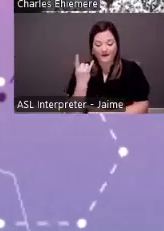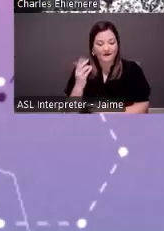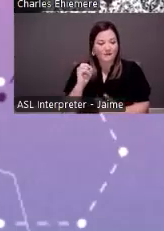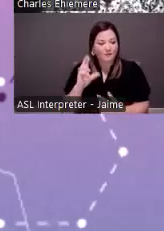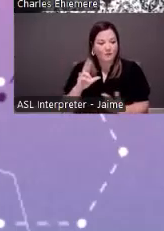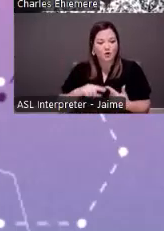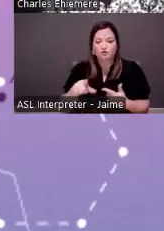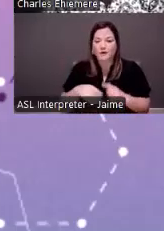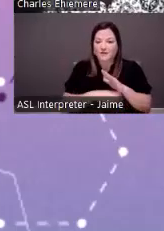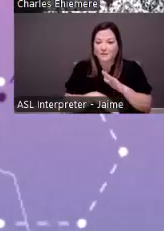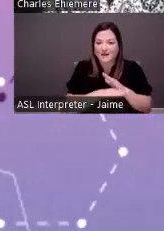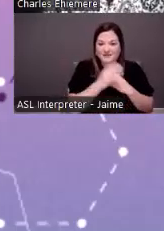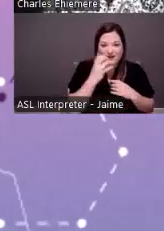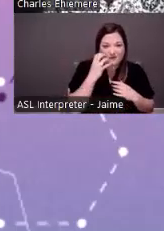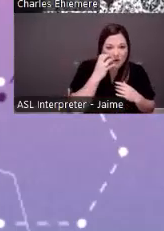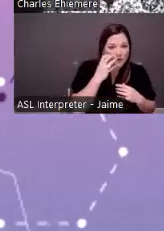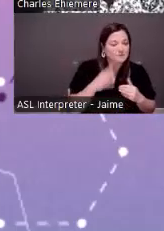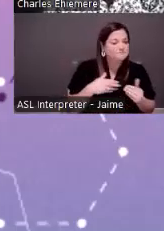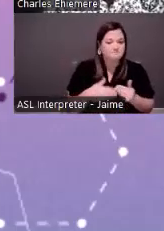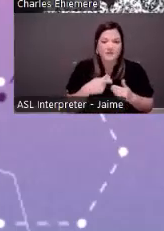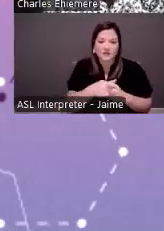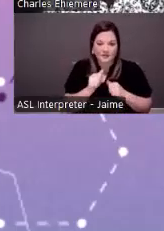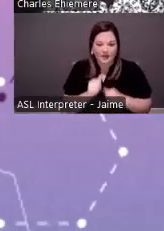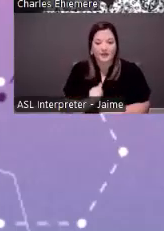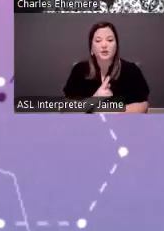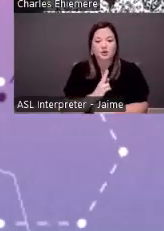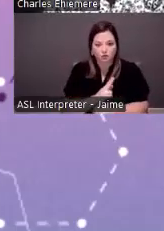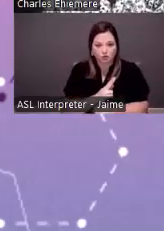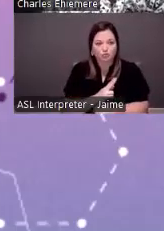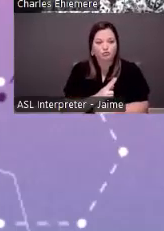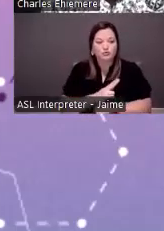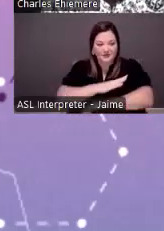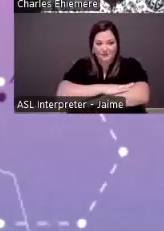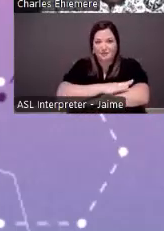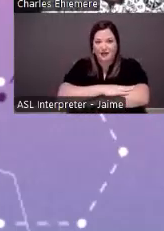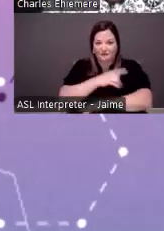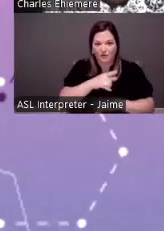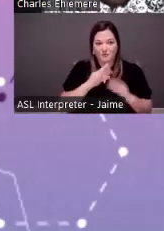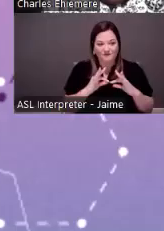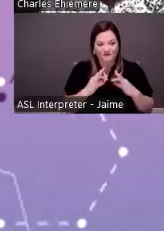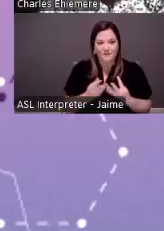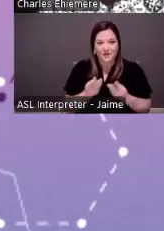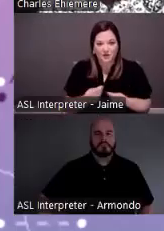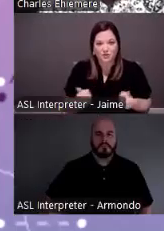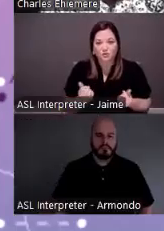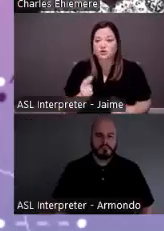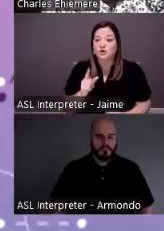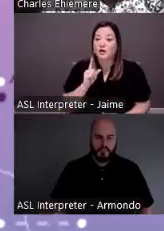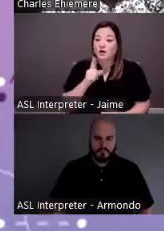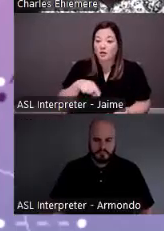be able to have access to this platform. So how it works is that for those that have internet phone,